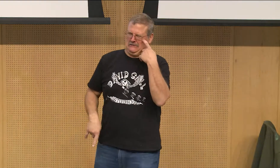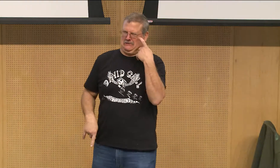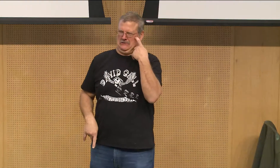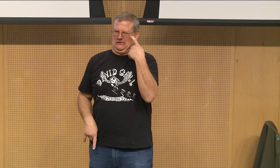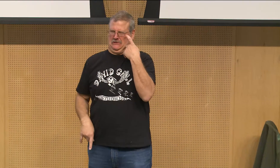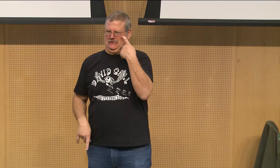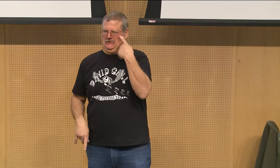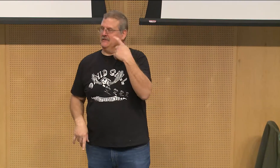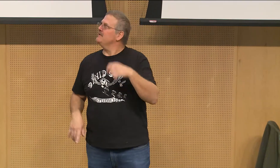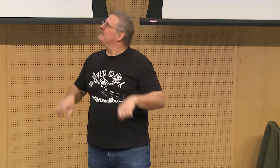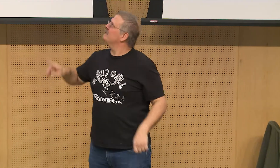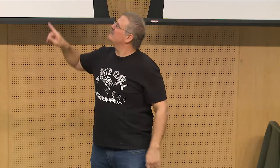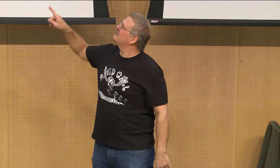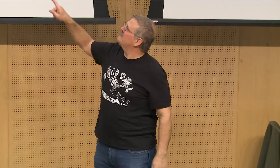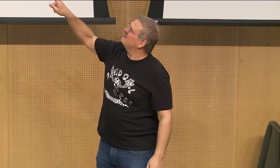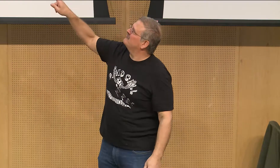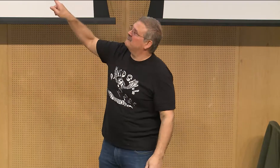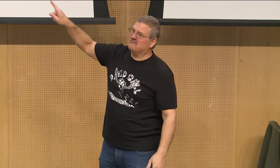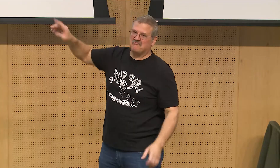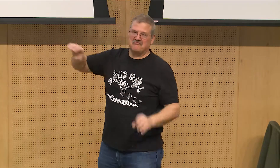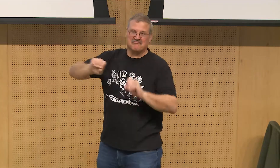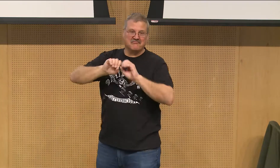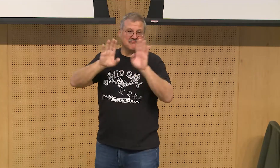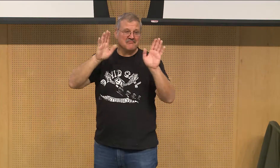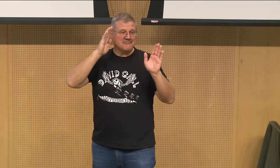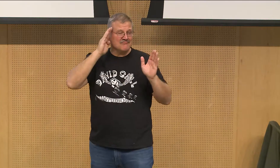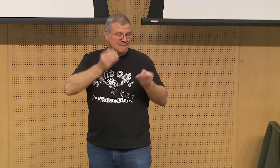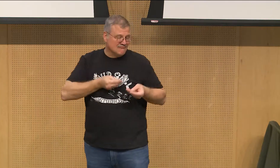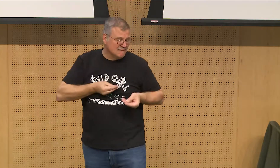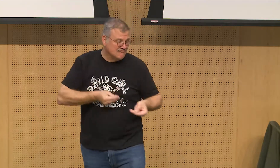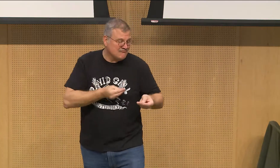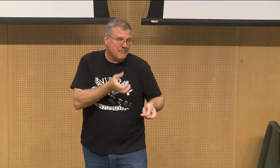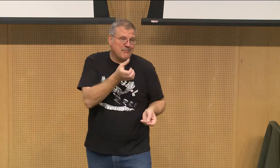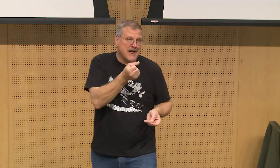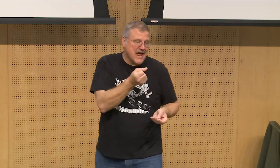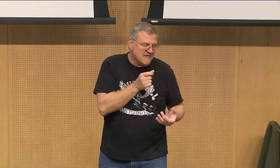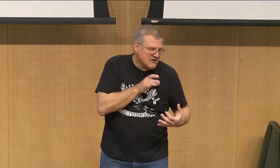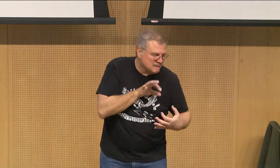"Nurturing Language," this is another recent piece. I mean, it's pretty clear.